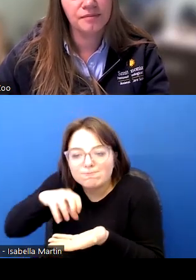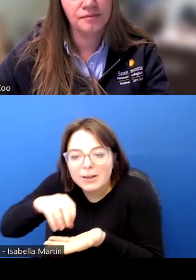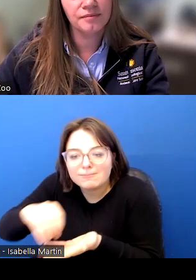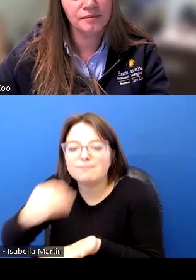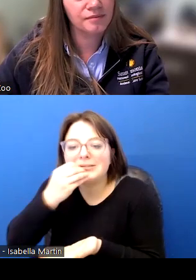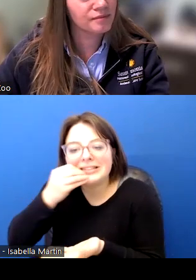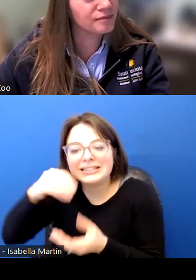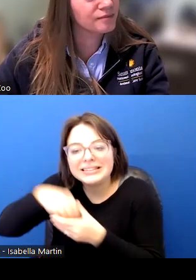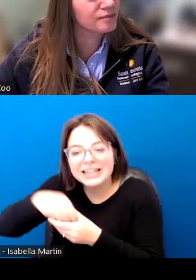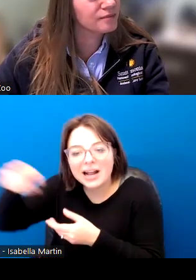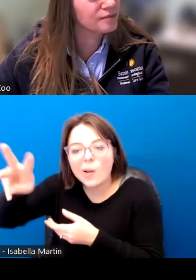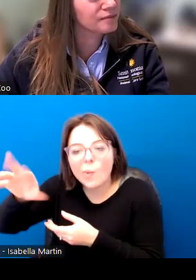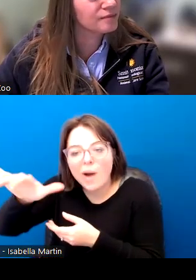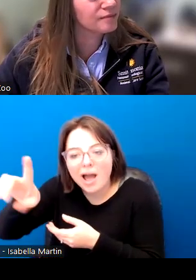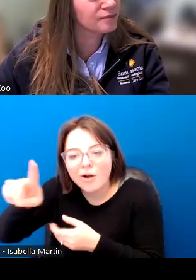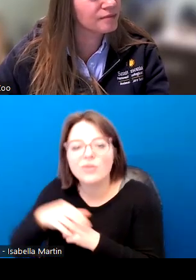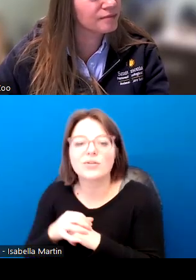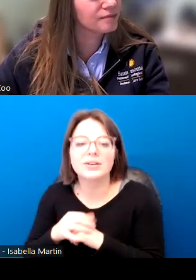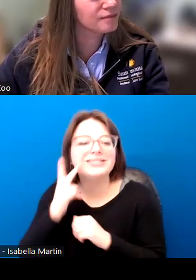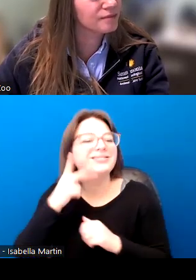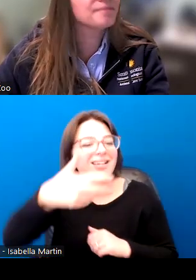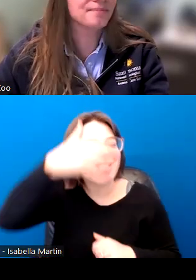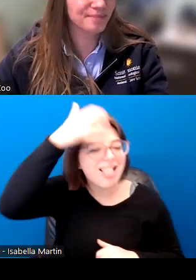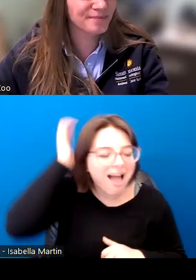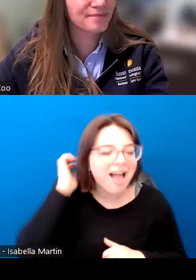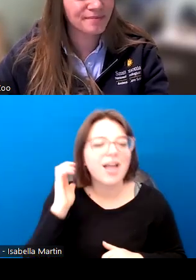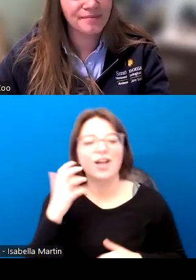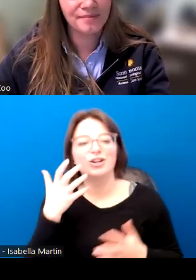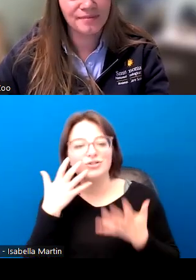some lions and some cheetahs eating some of those carcasses that it's not going to be